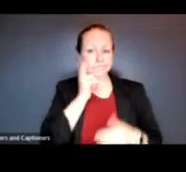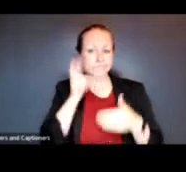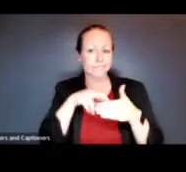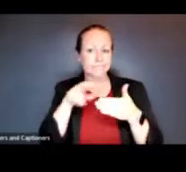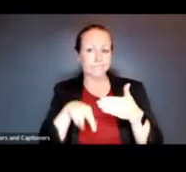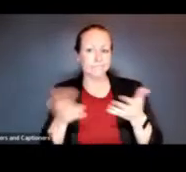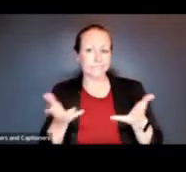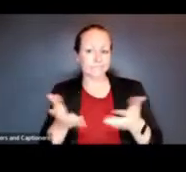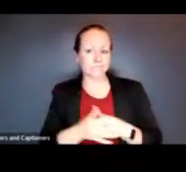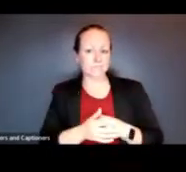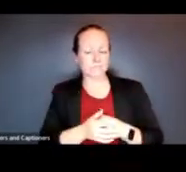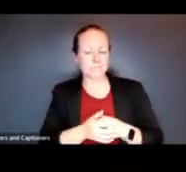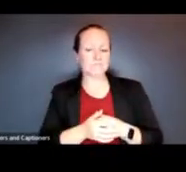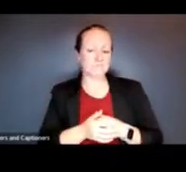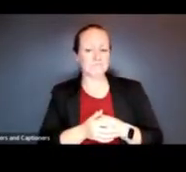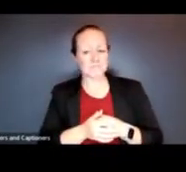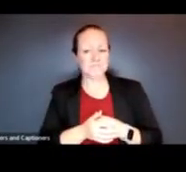what I what I said before. All